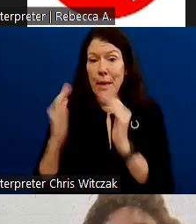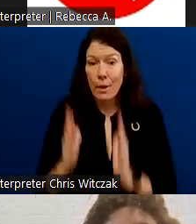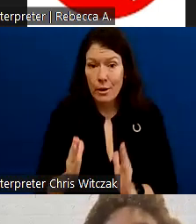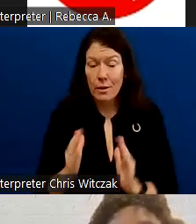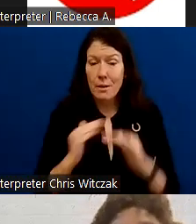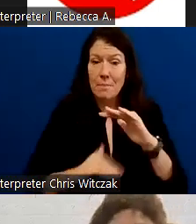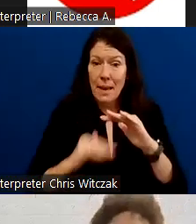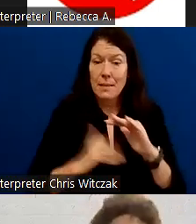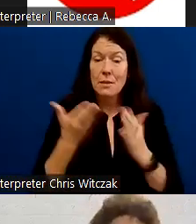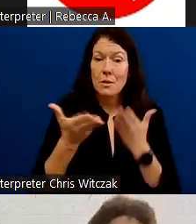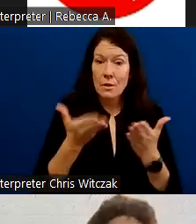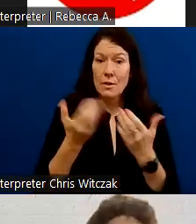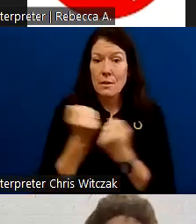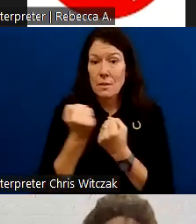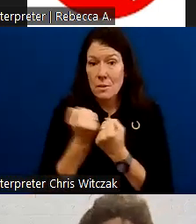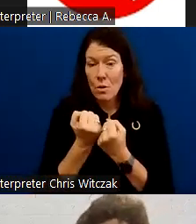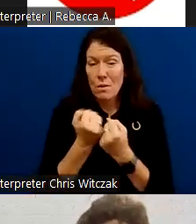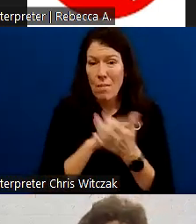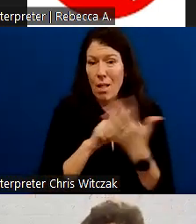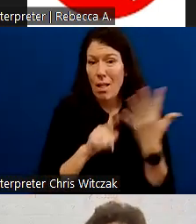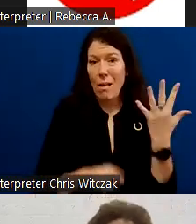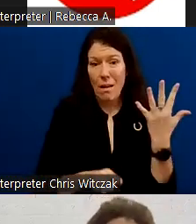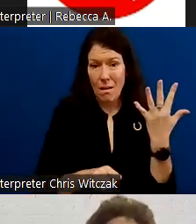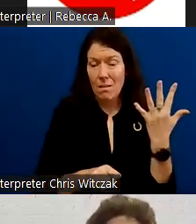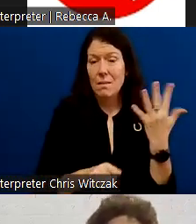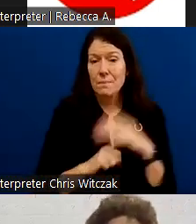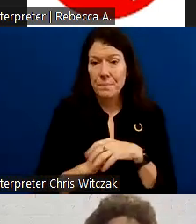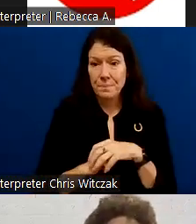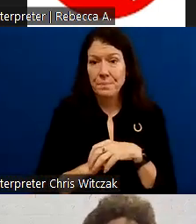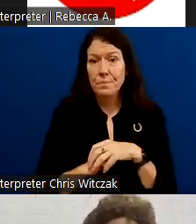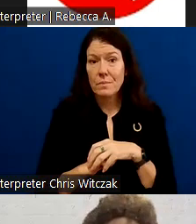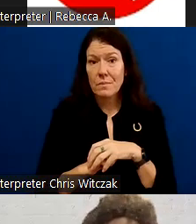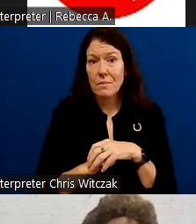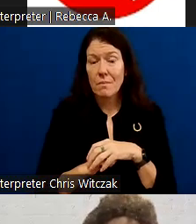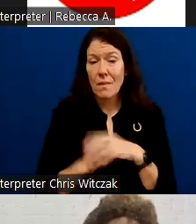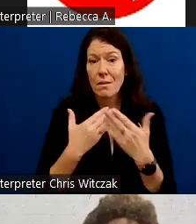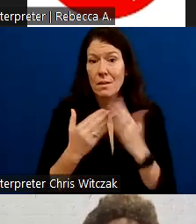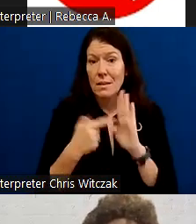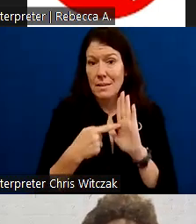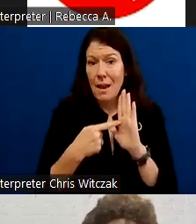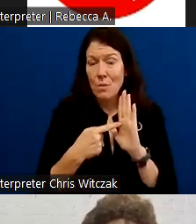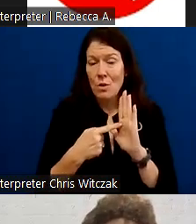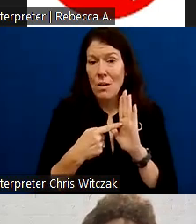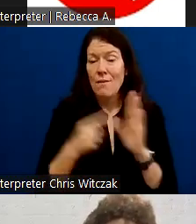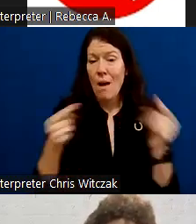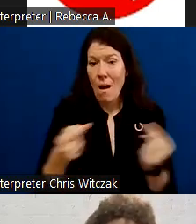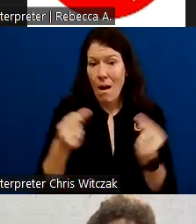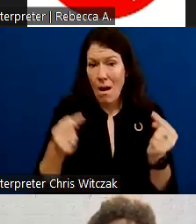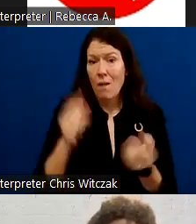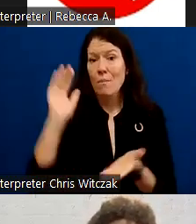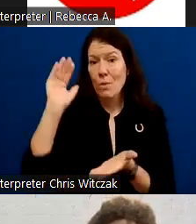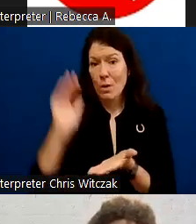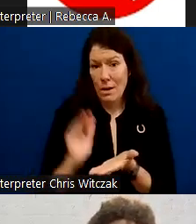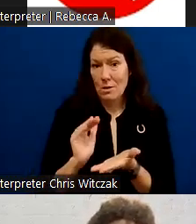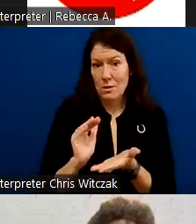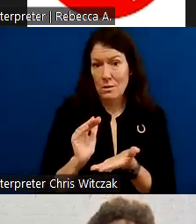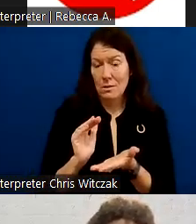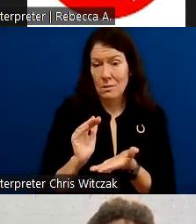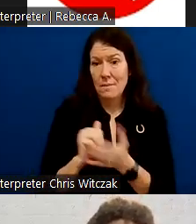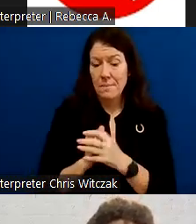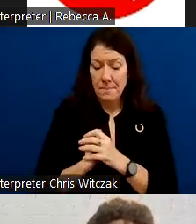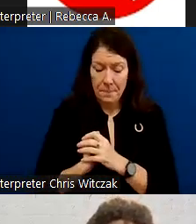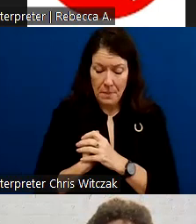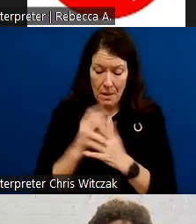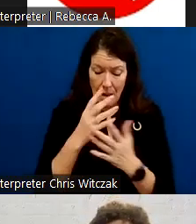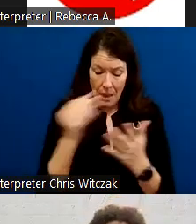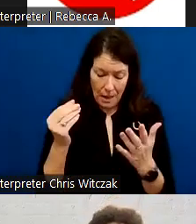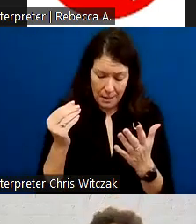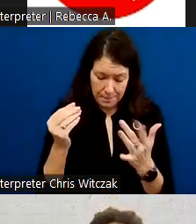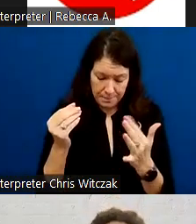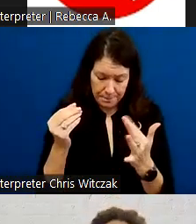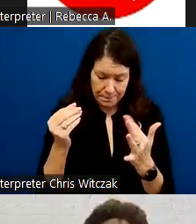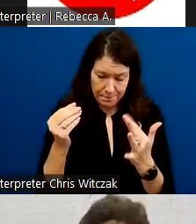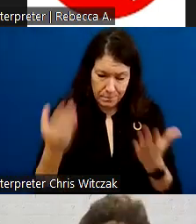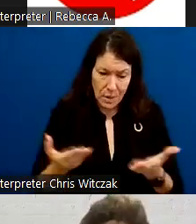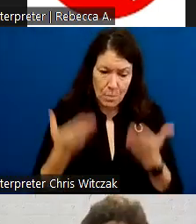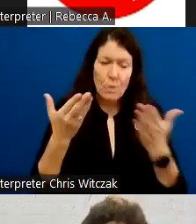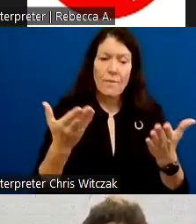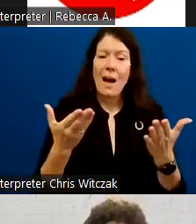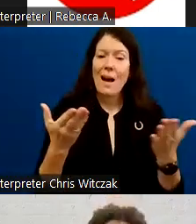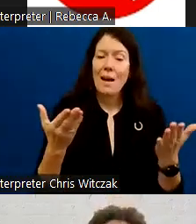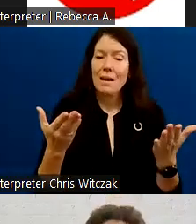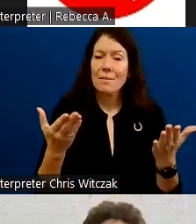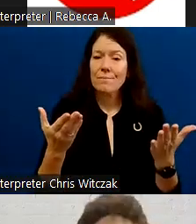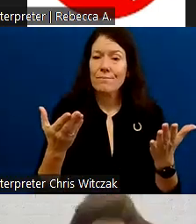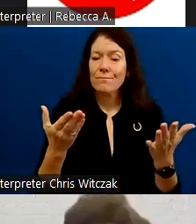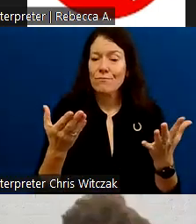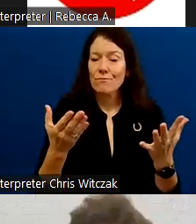supports all of these um are examples of harm reduction and um providing holistic or wrap-around